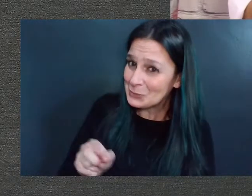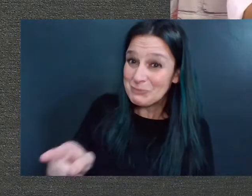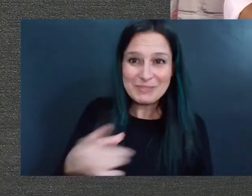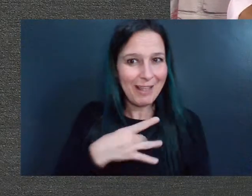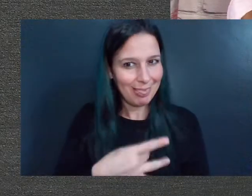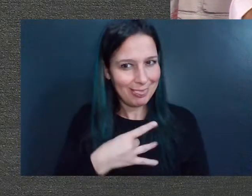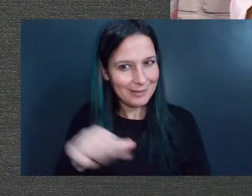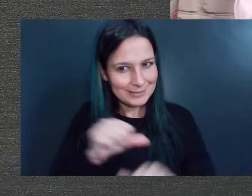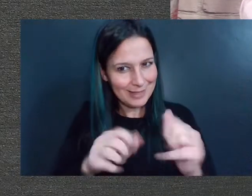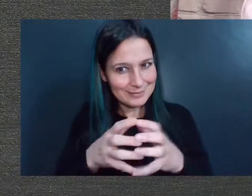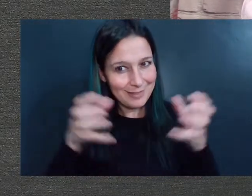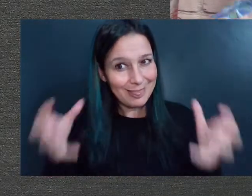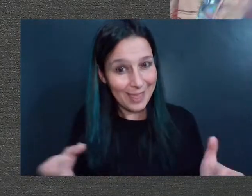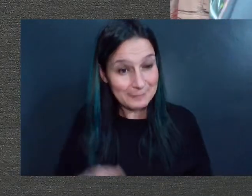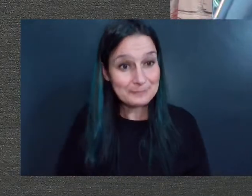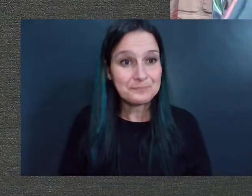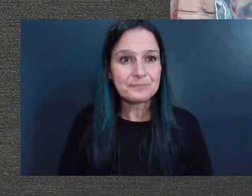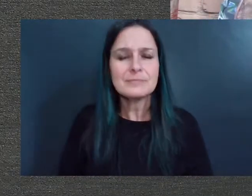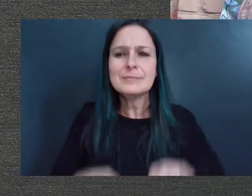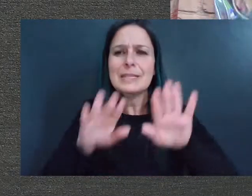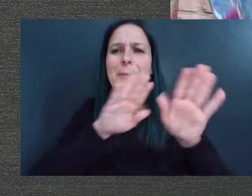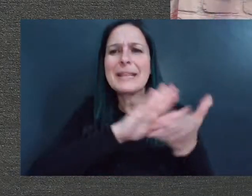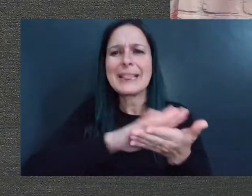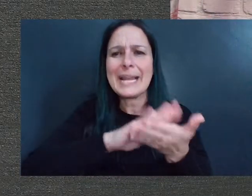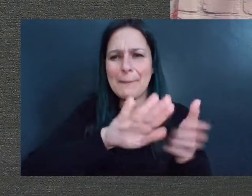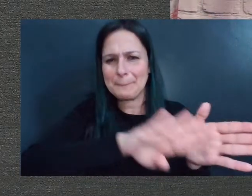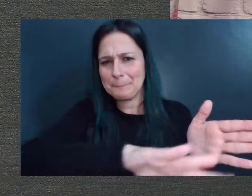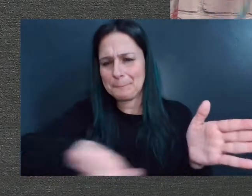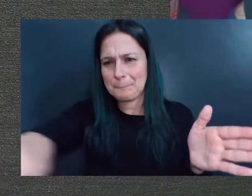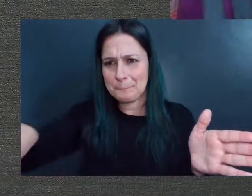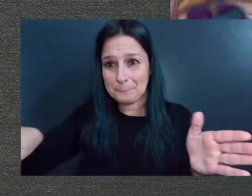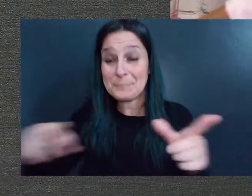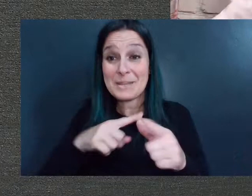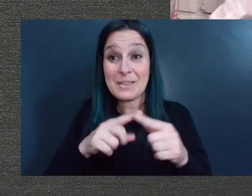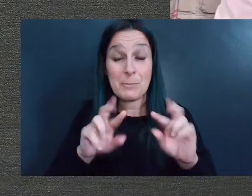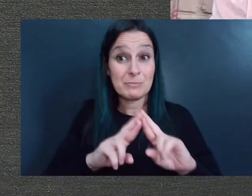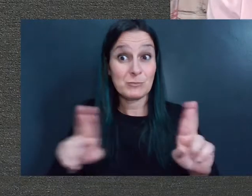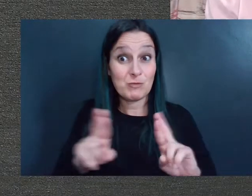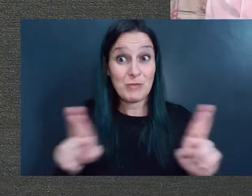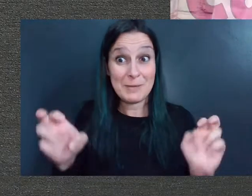Let me move some things out of the way. And then we'll be right back and do that.